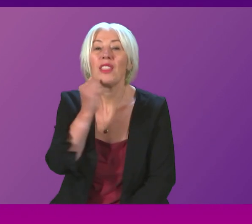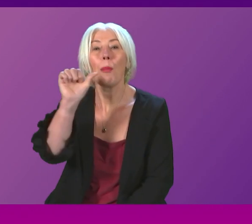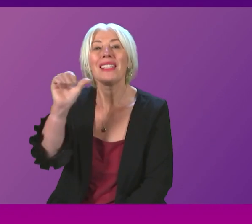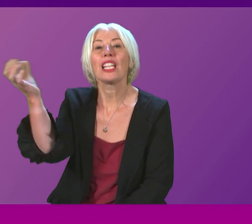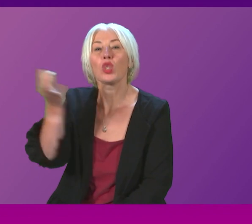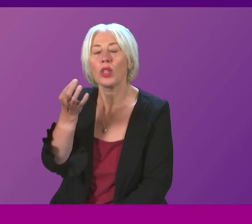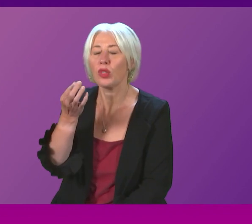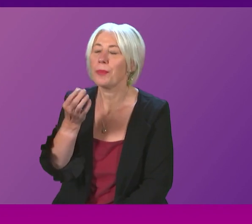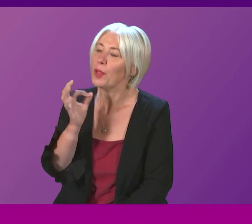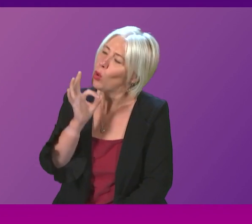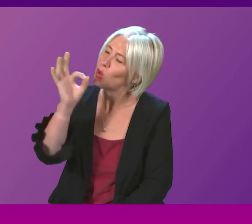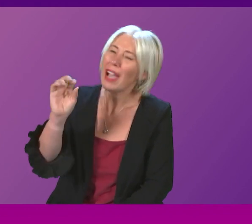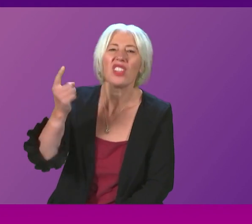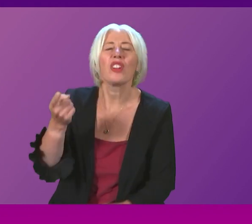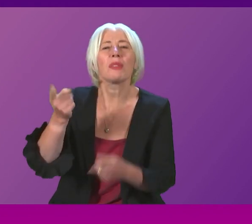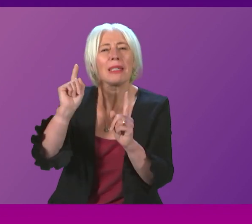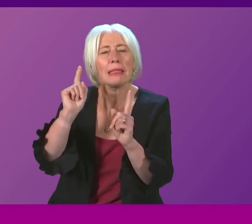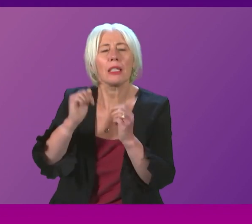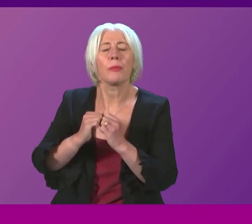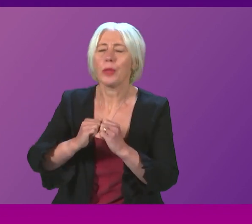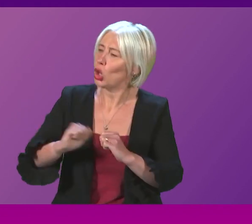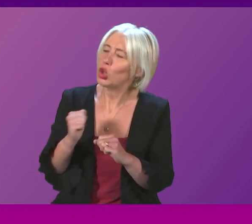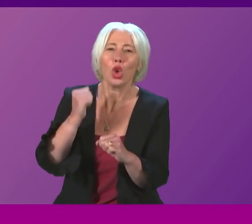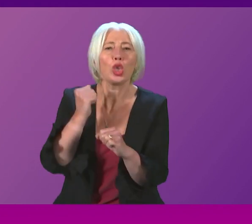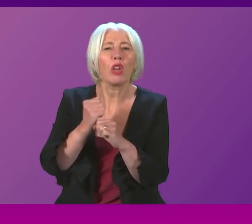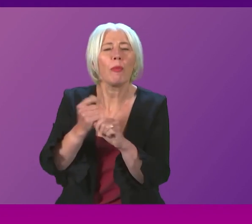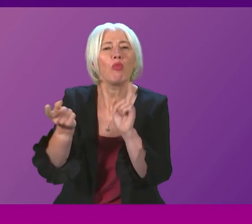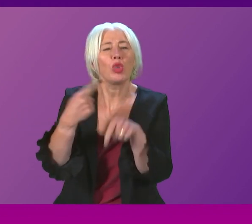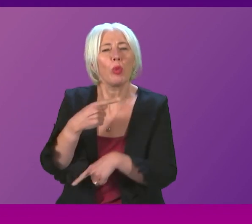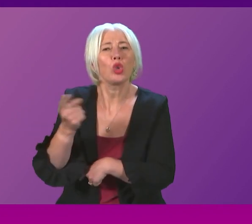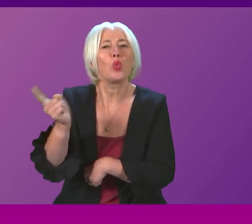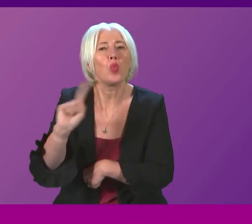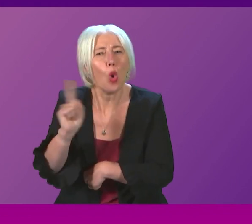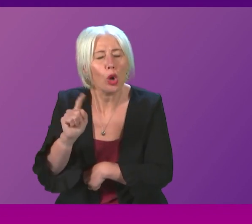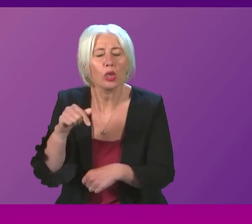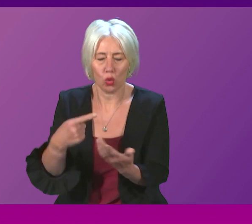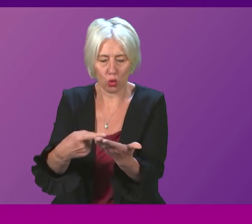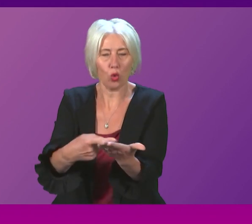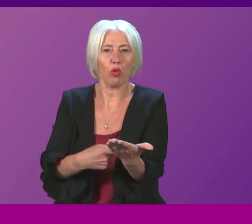To ask the First Minister what the Scottish Government’s response is to the report “Health